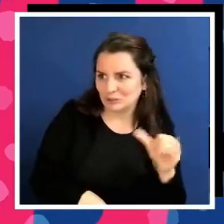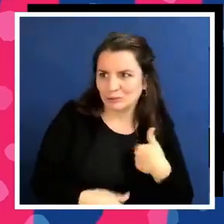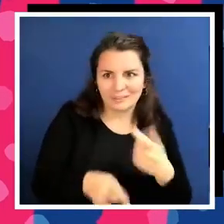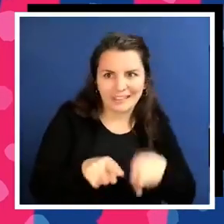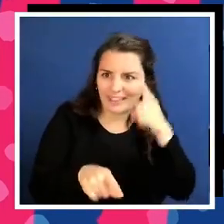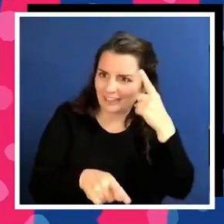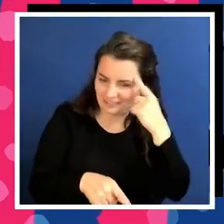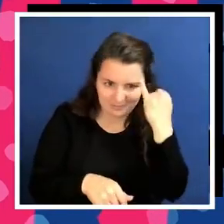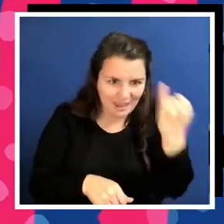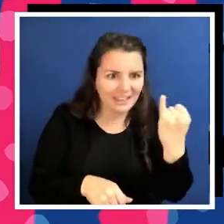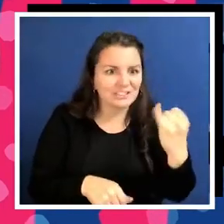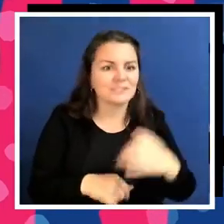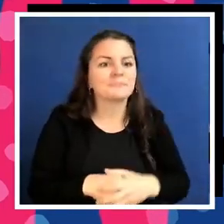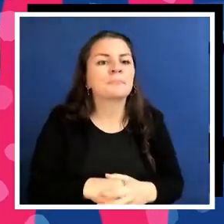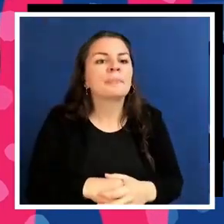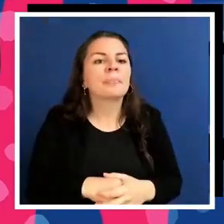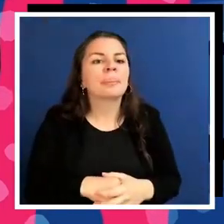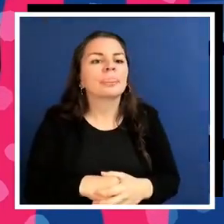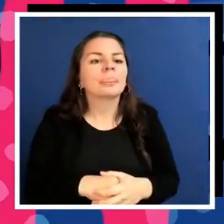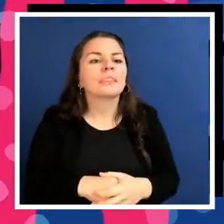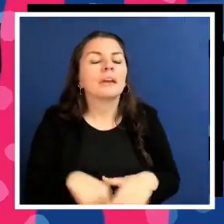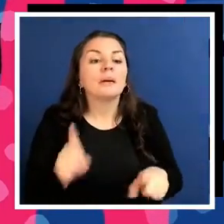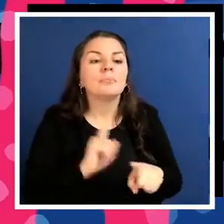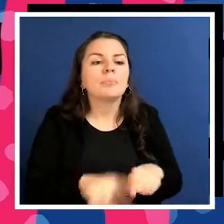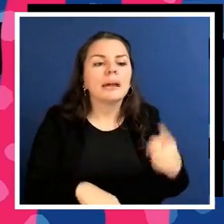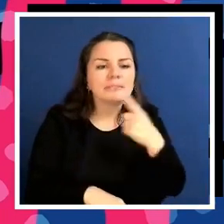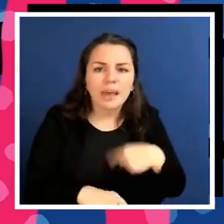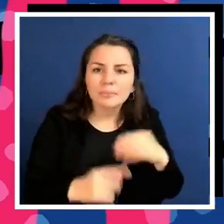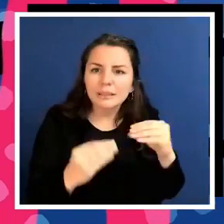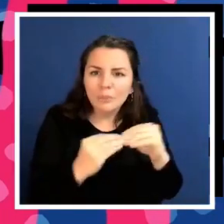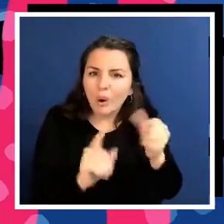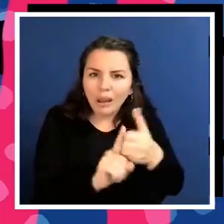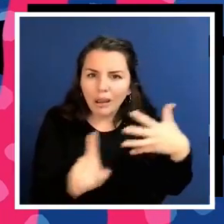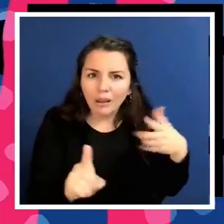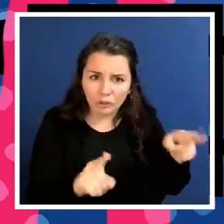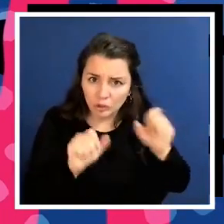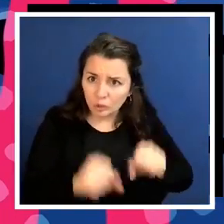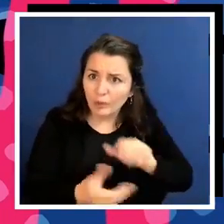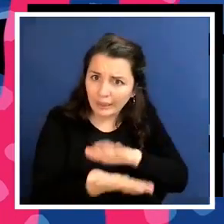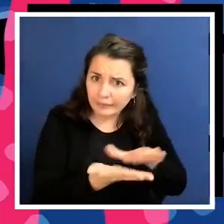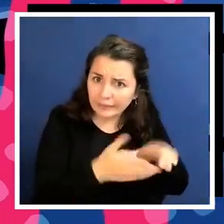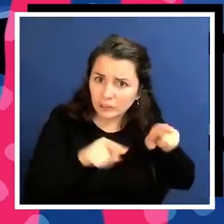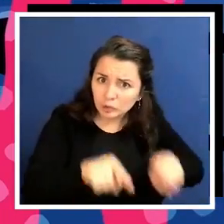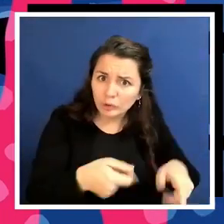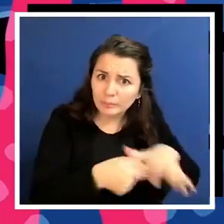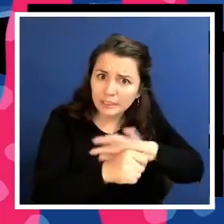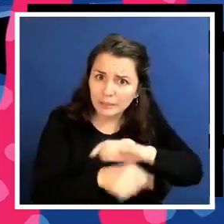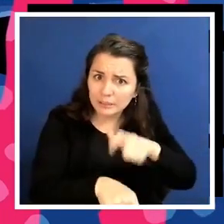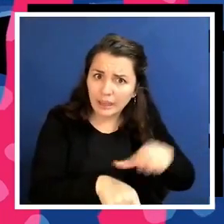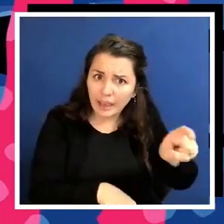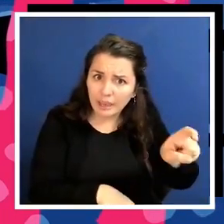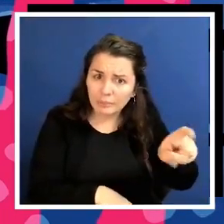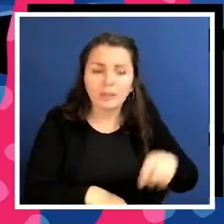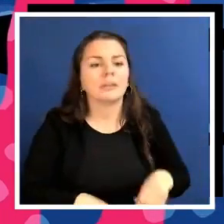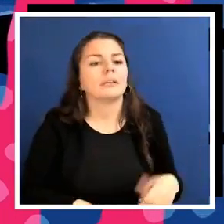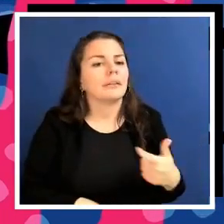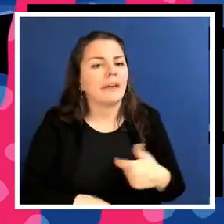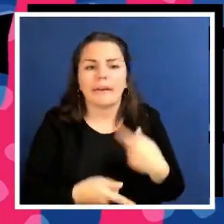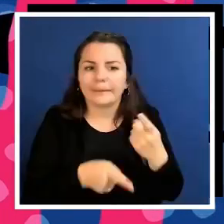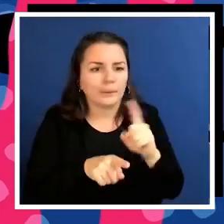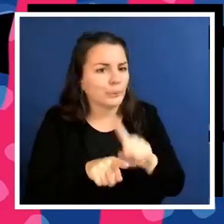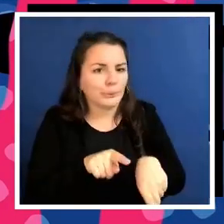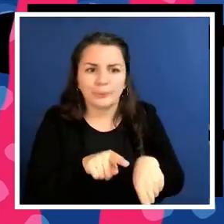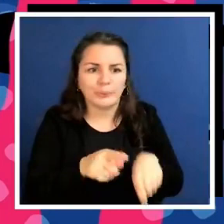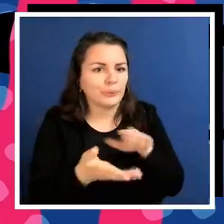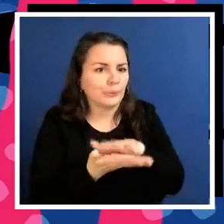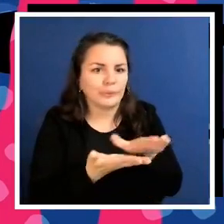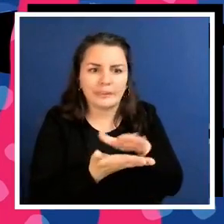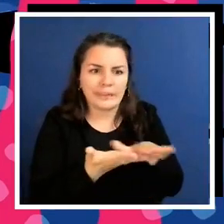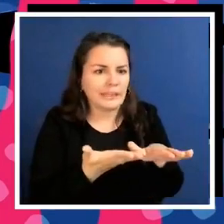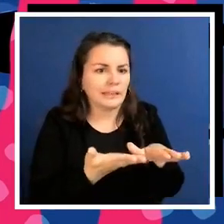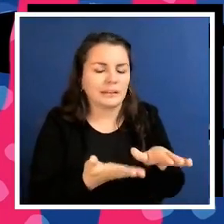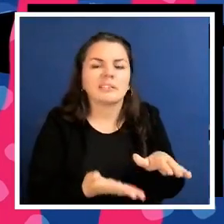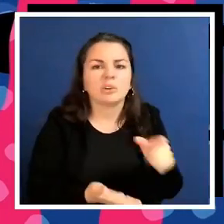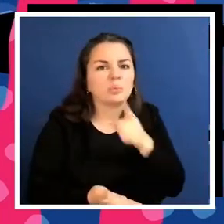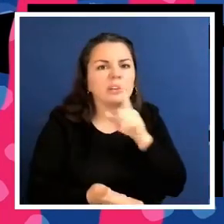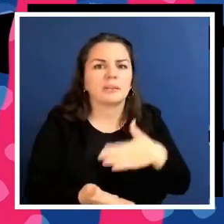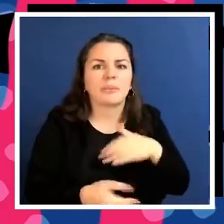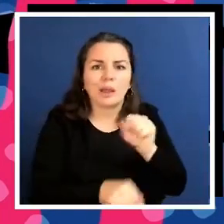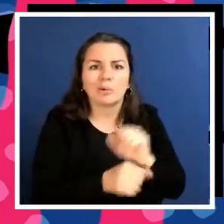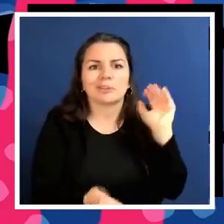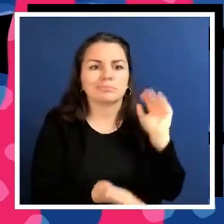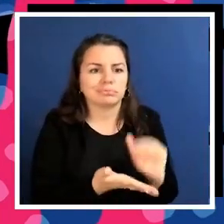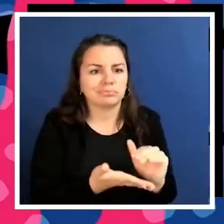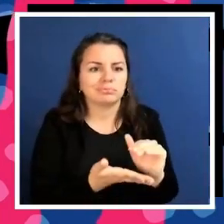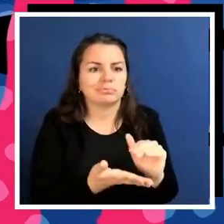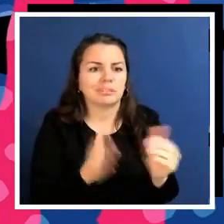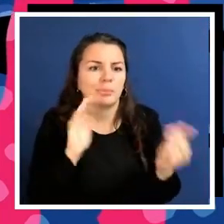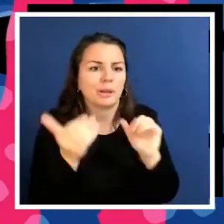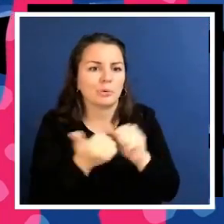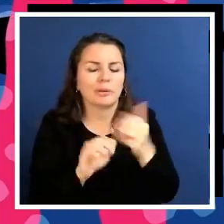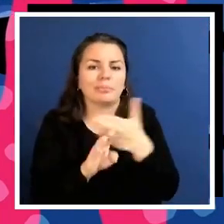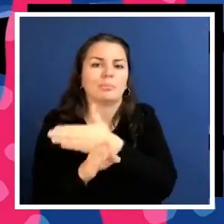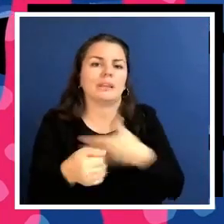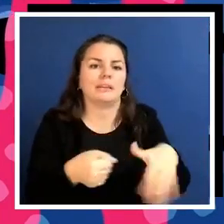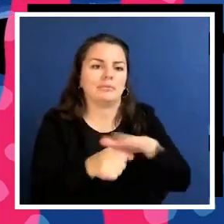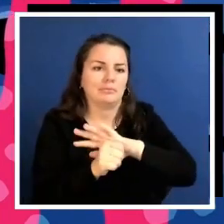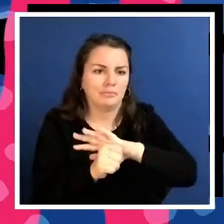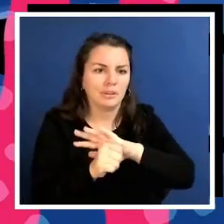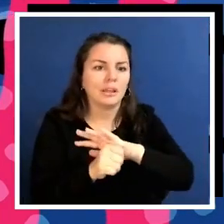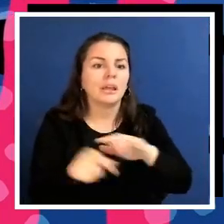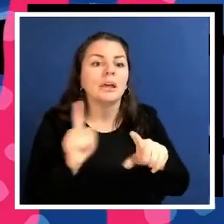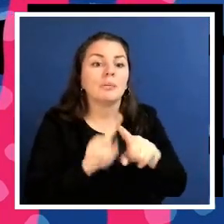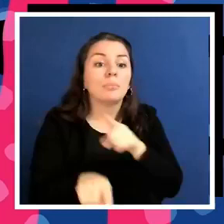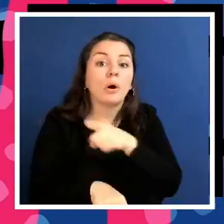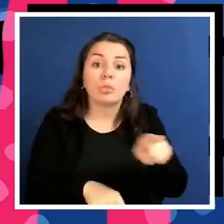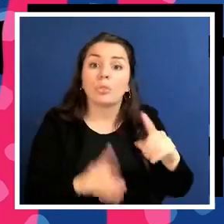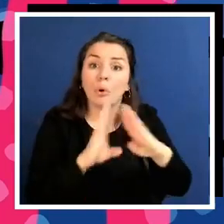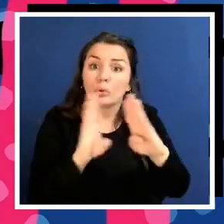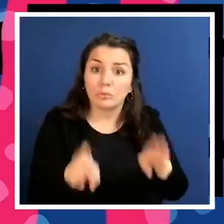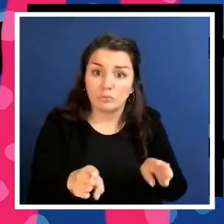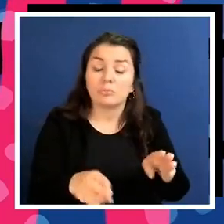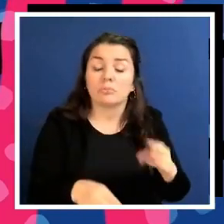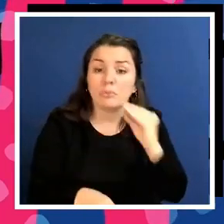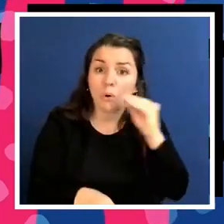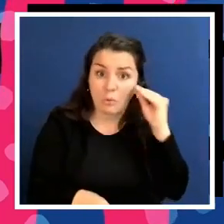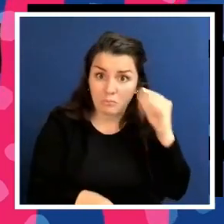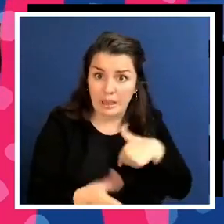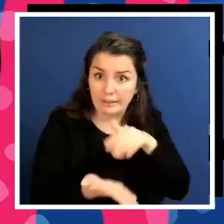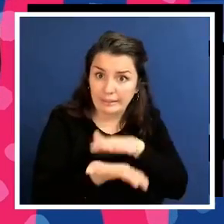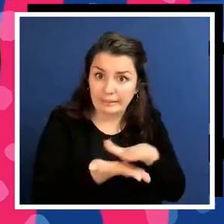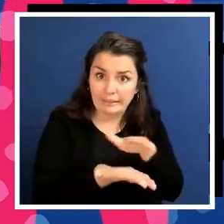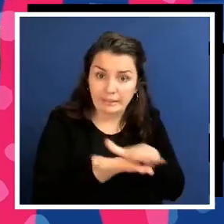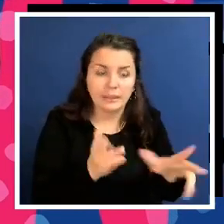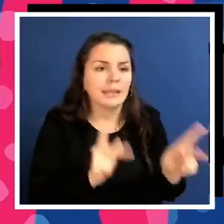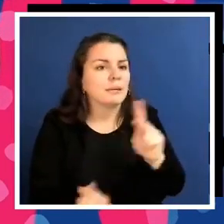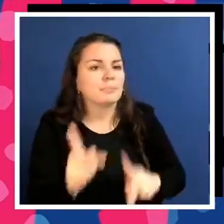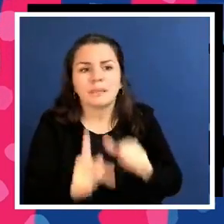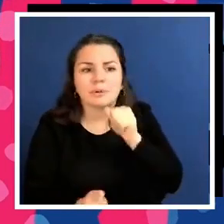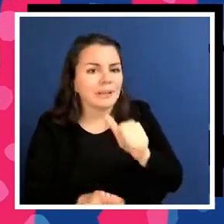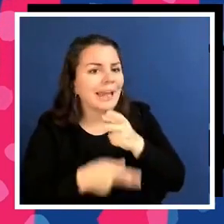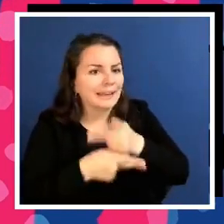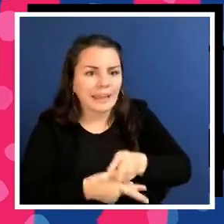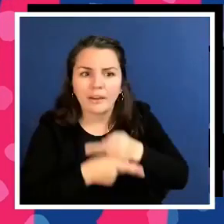CAN IMAGINE STAYING IN A JOB